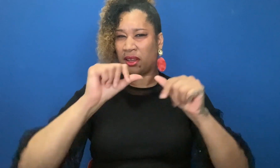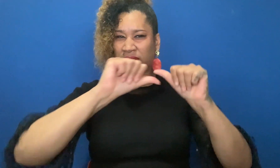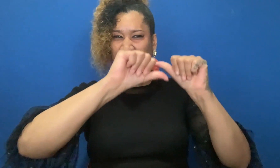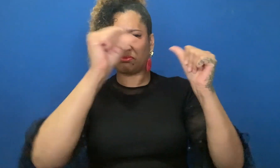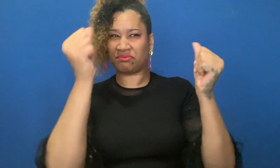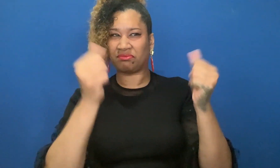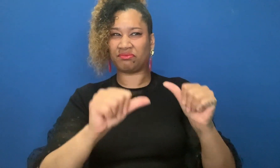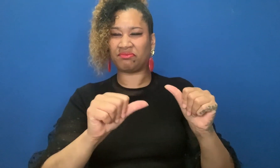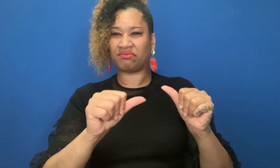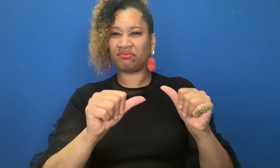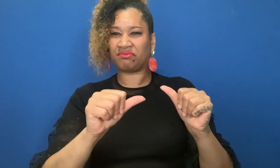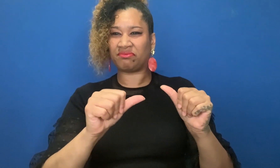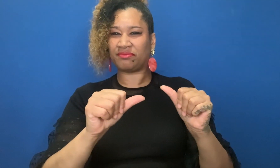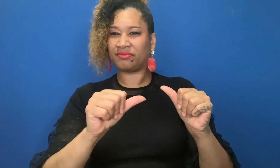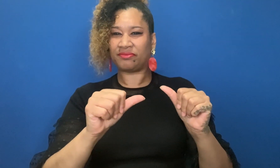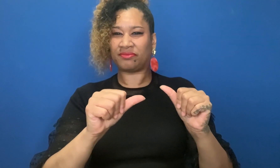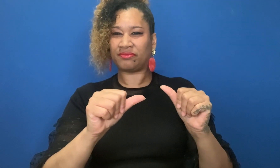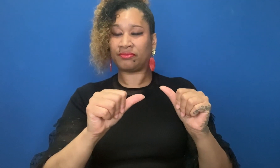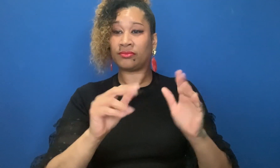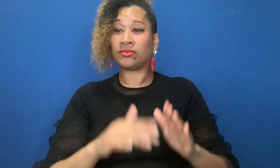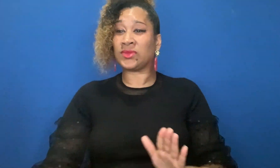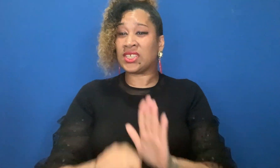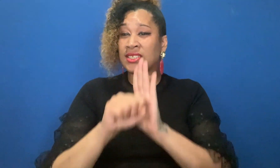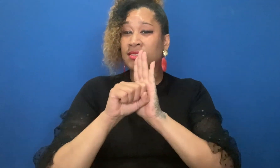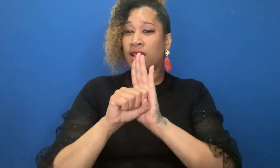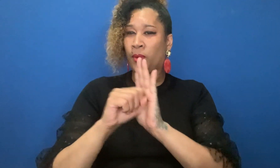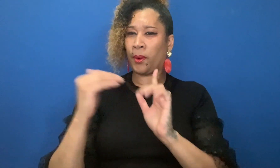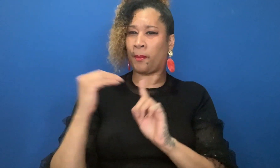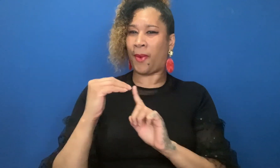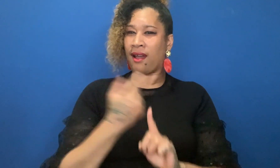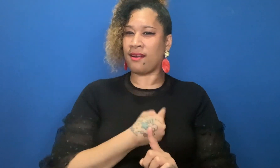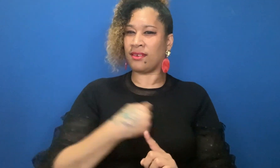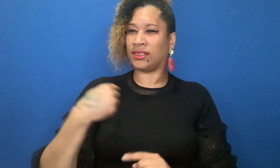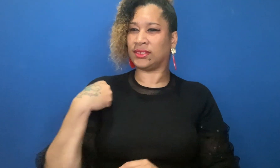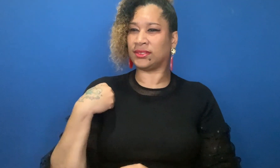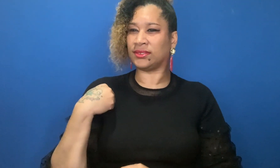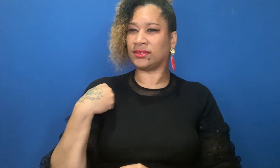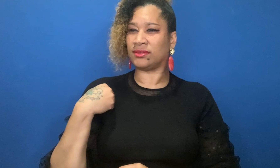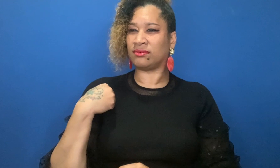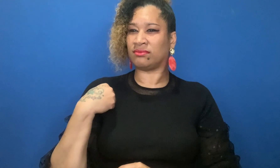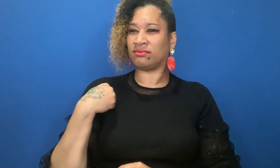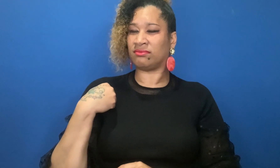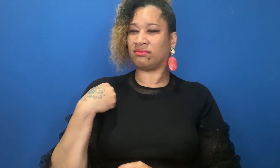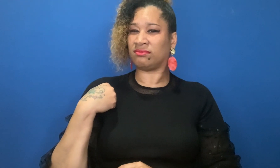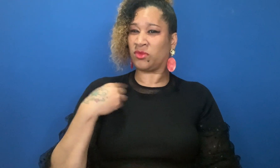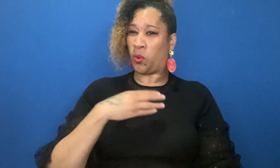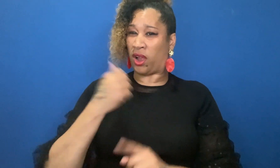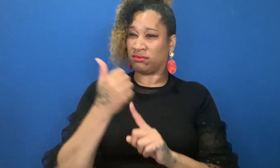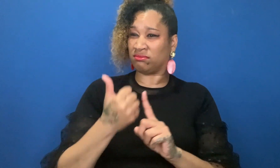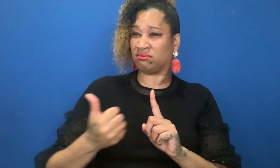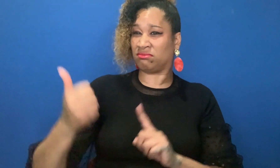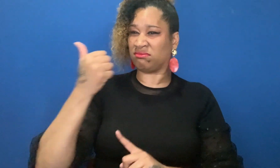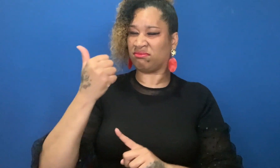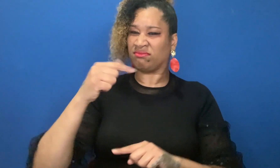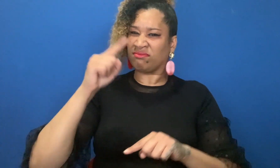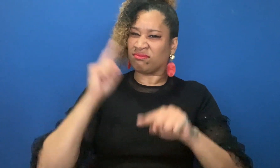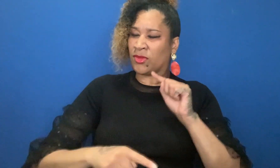of naming those figures. Those symbols reminding us of white supremacy